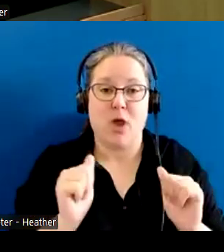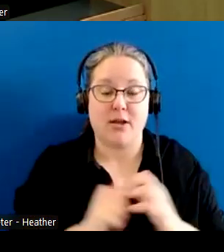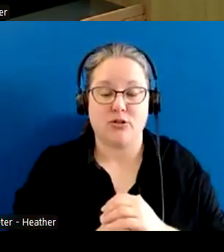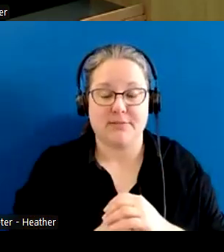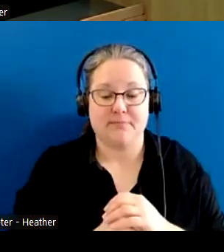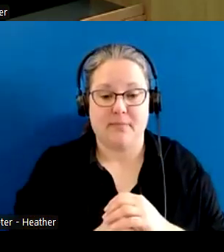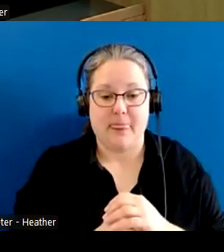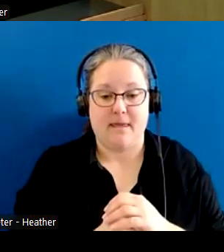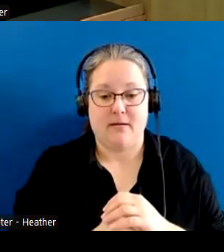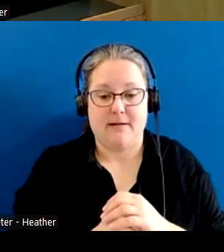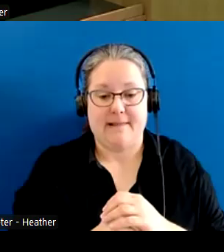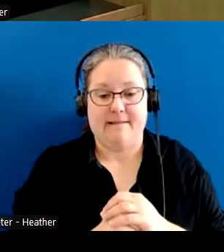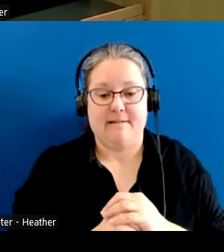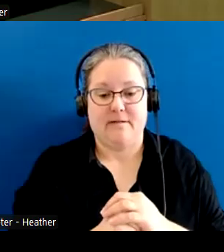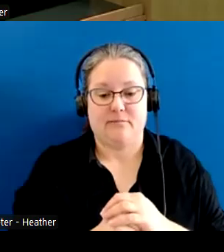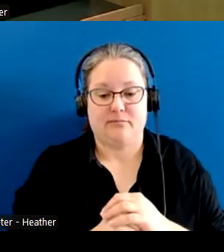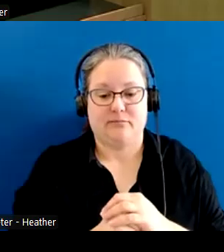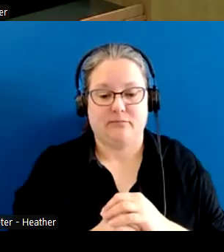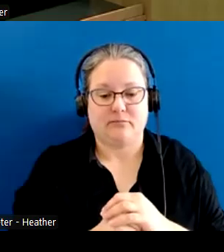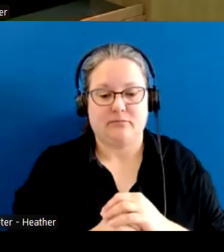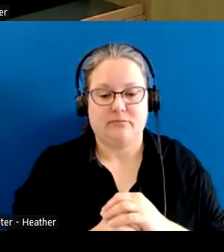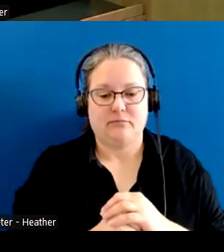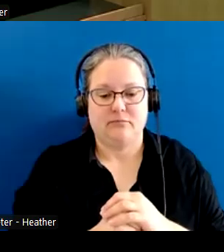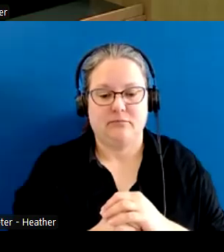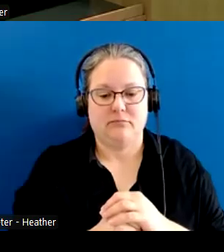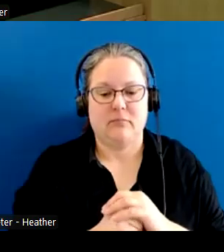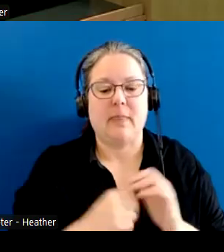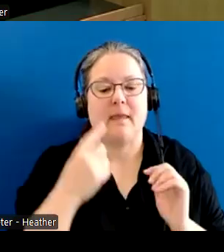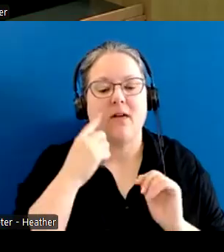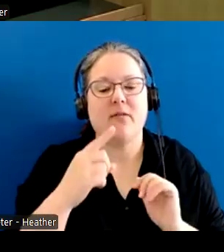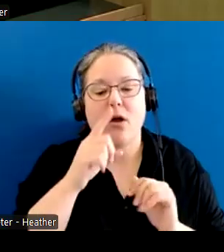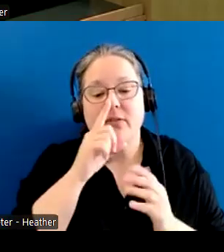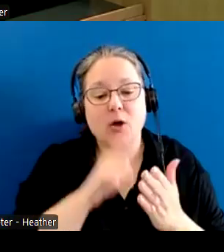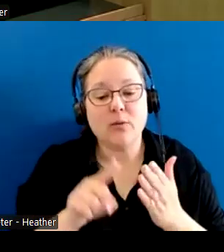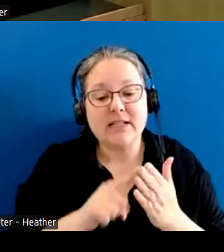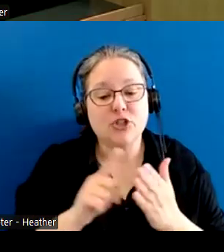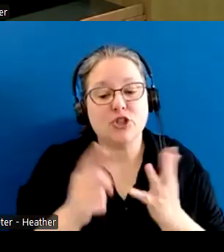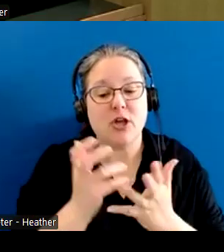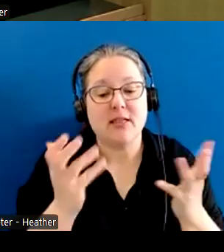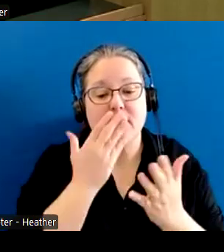In terms of the future uh directions for research, respondents gave a lot of helpful ideas about what